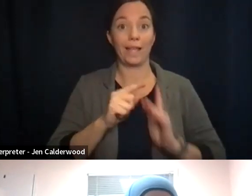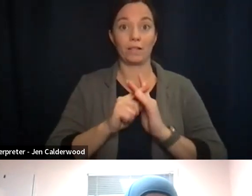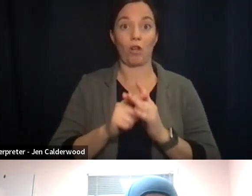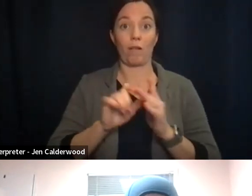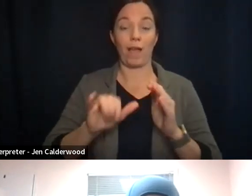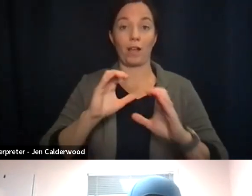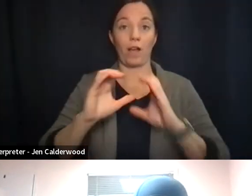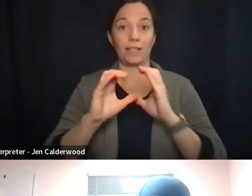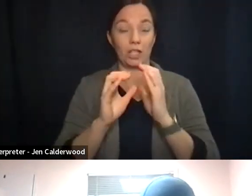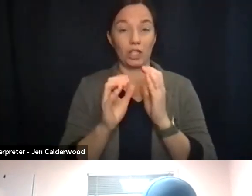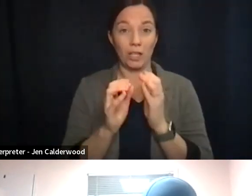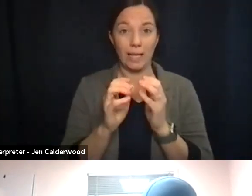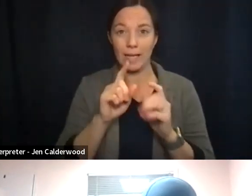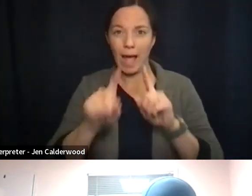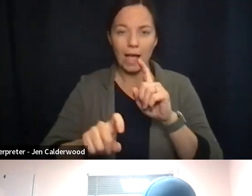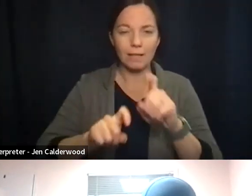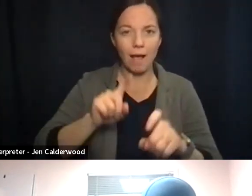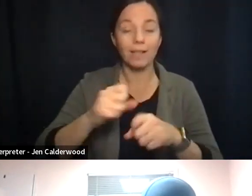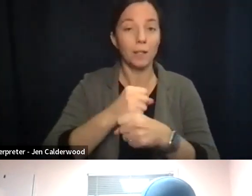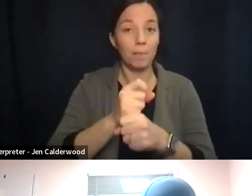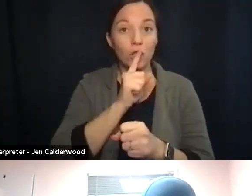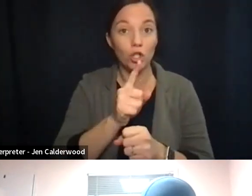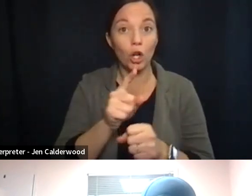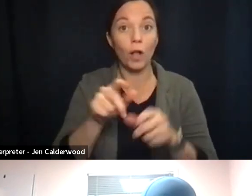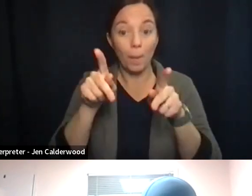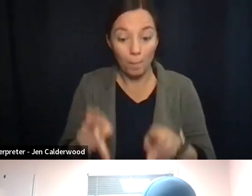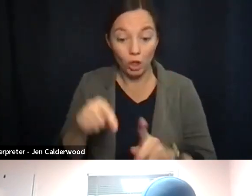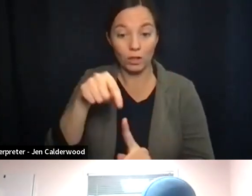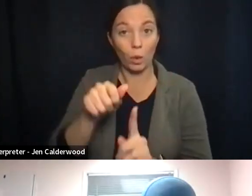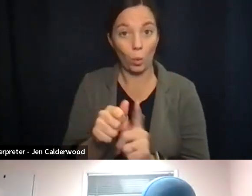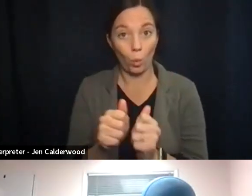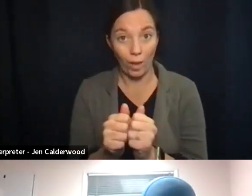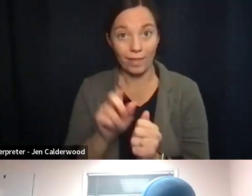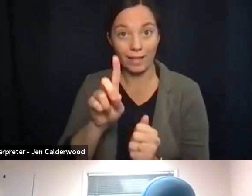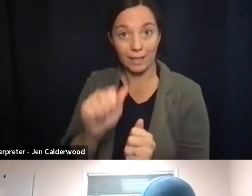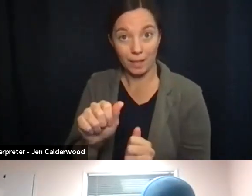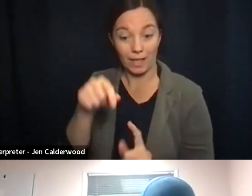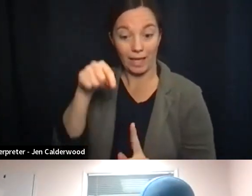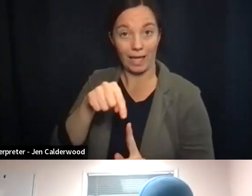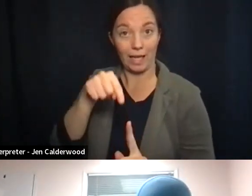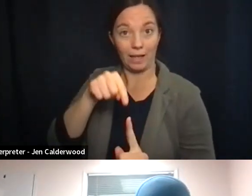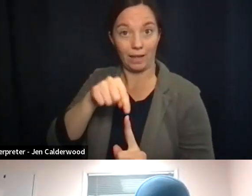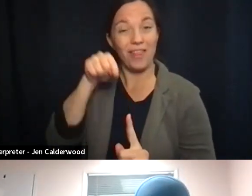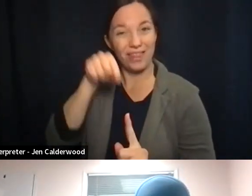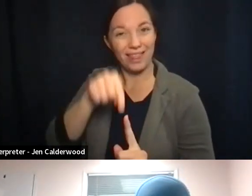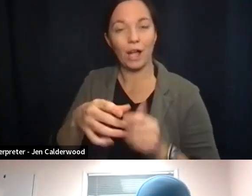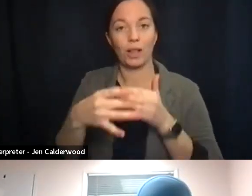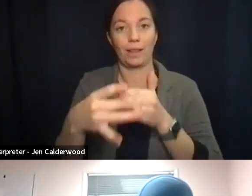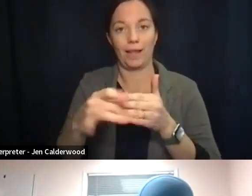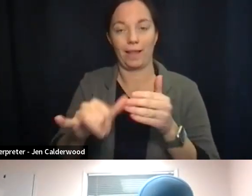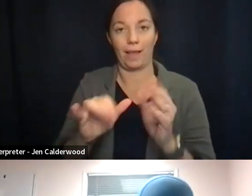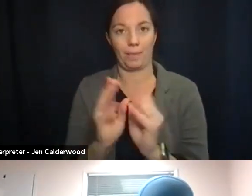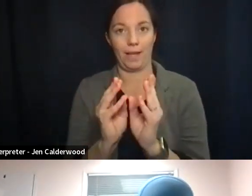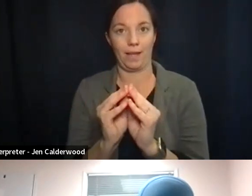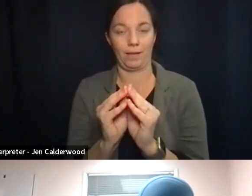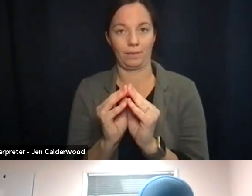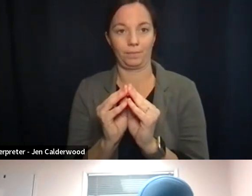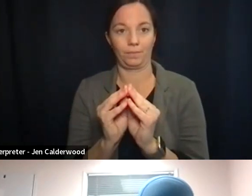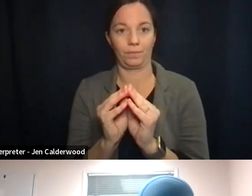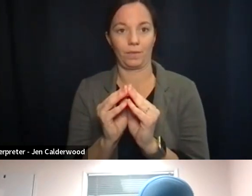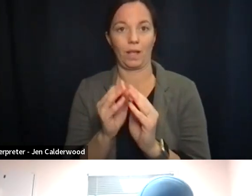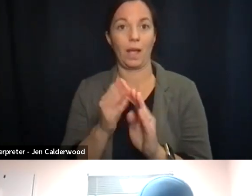Who is leading that.